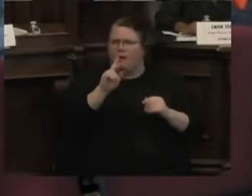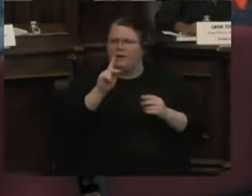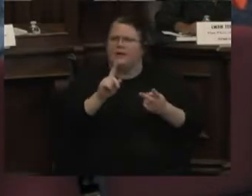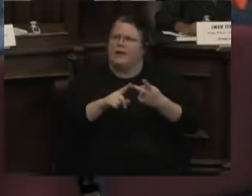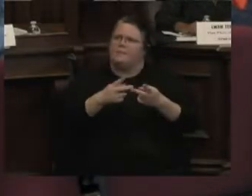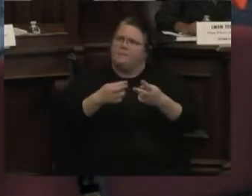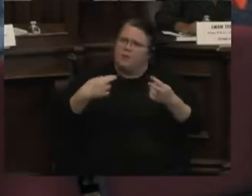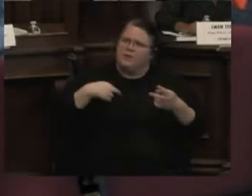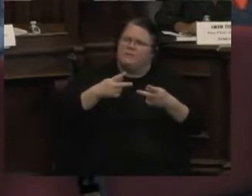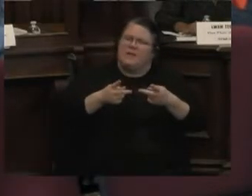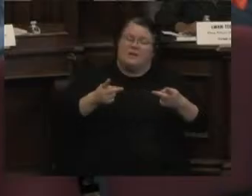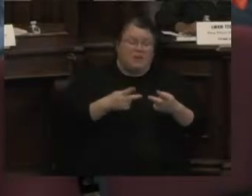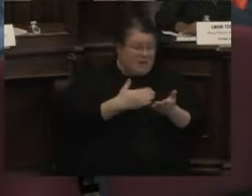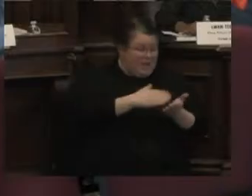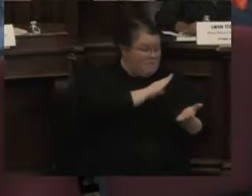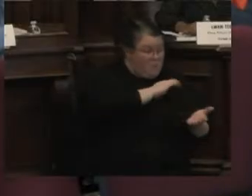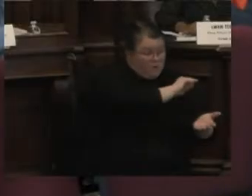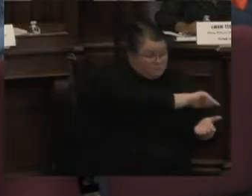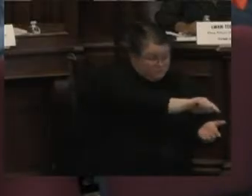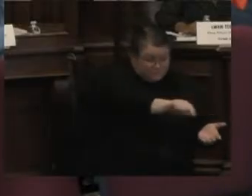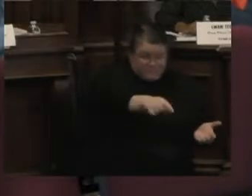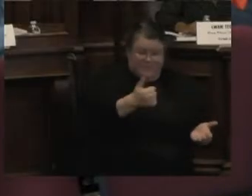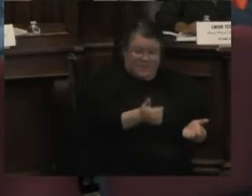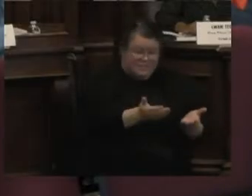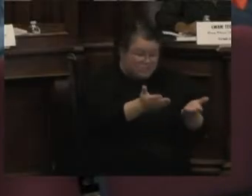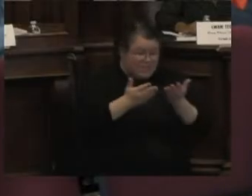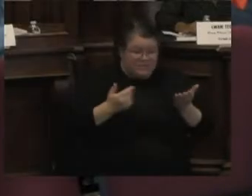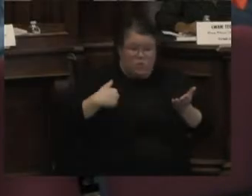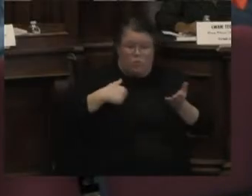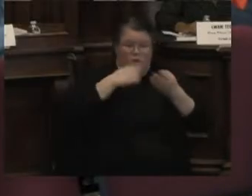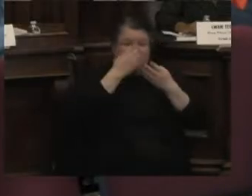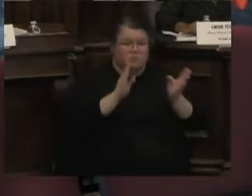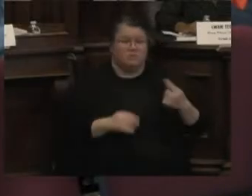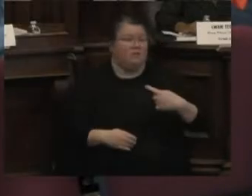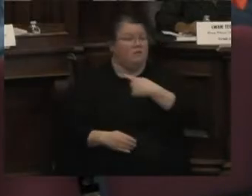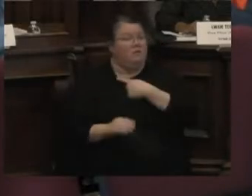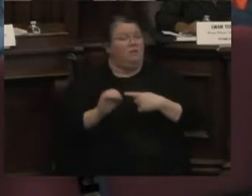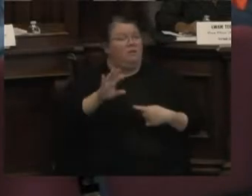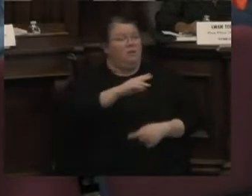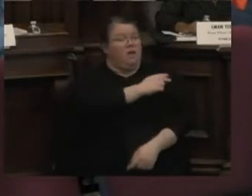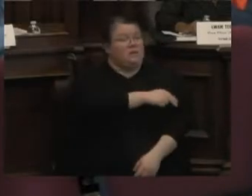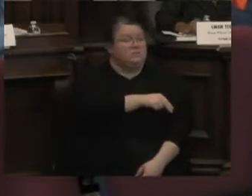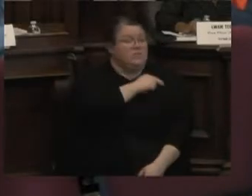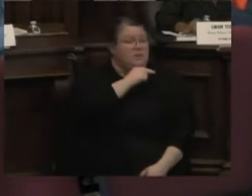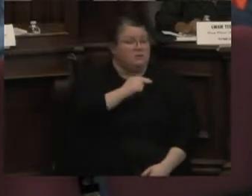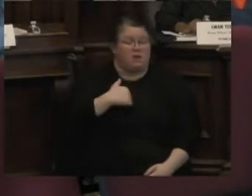things that I'm thinking about. But again, board members, any